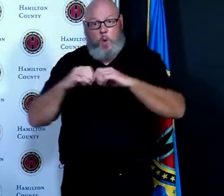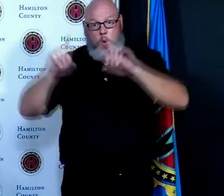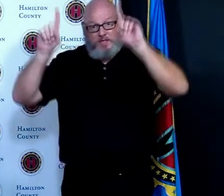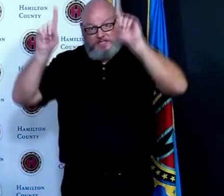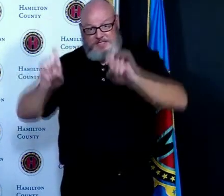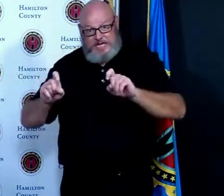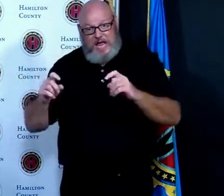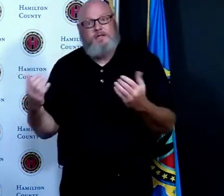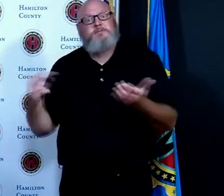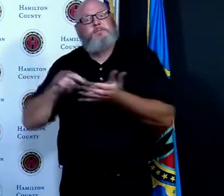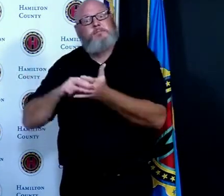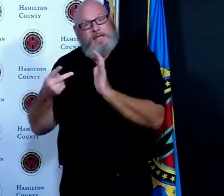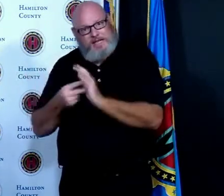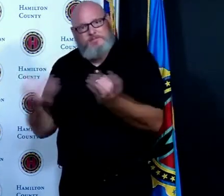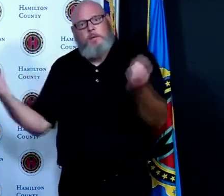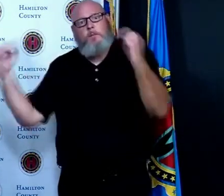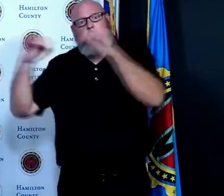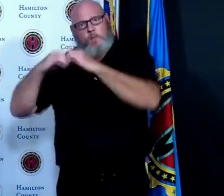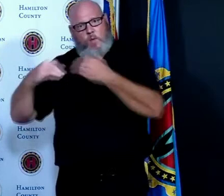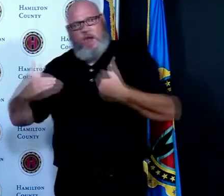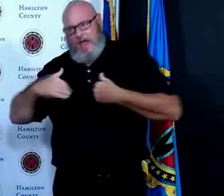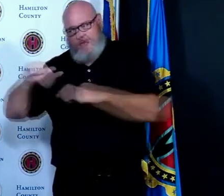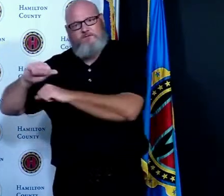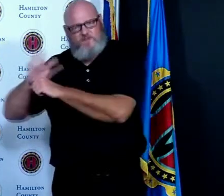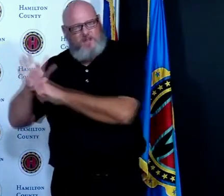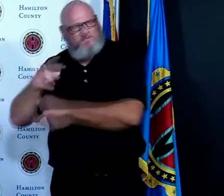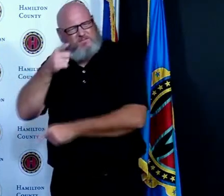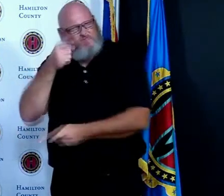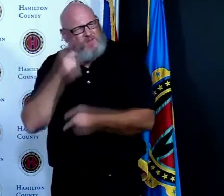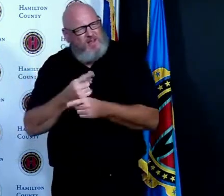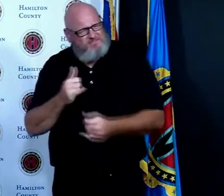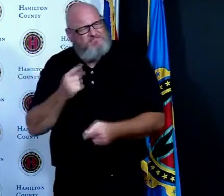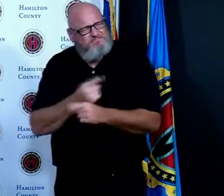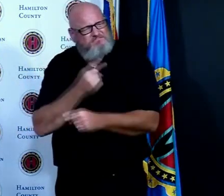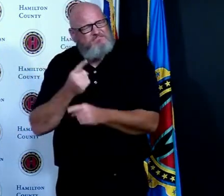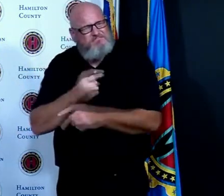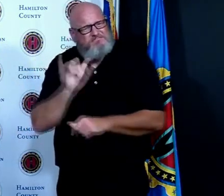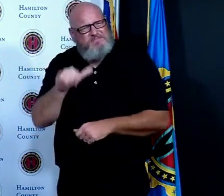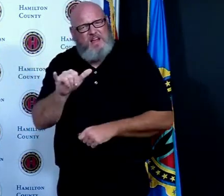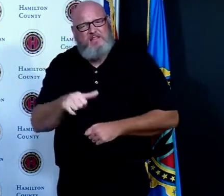testing more that's accurate but what's what's not able to be hidden is somebody who ends up in the